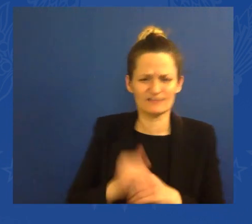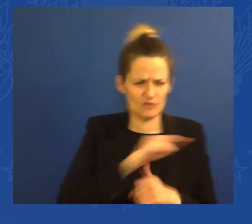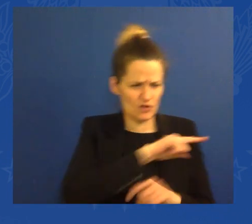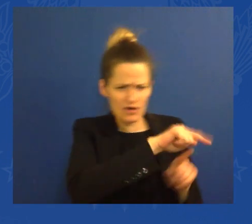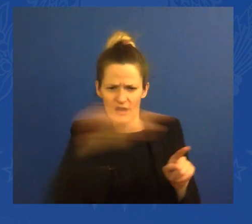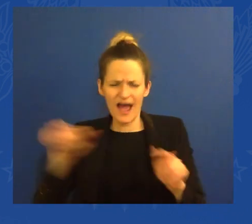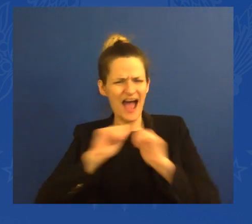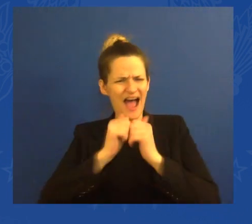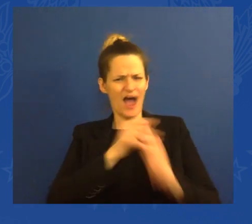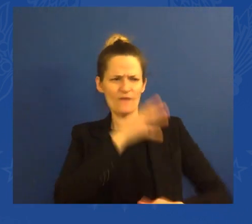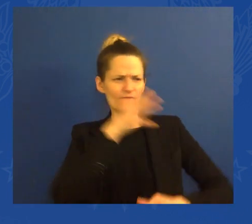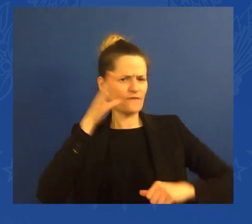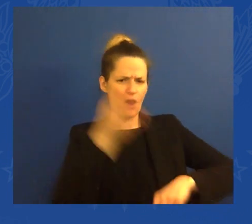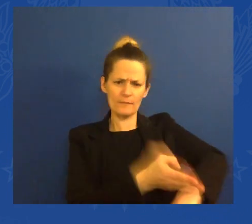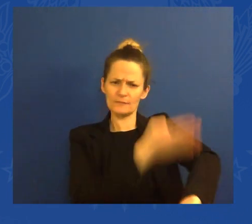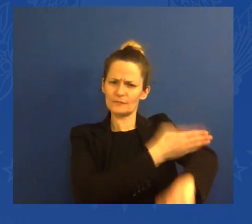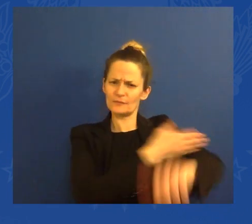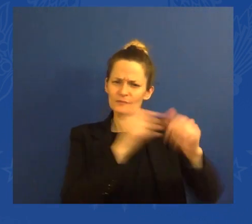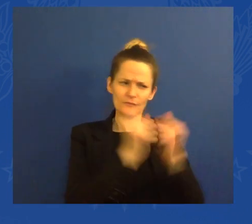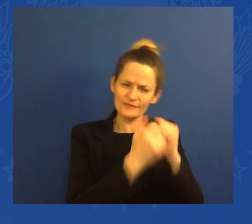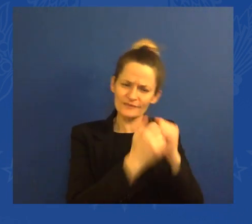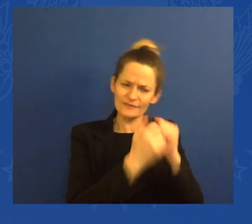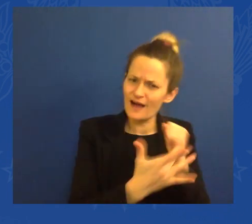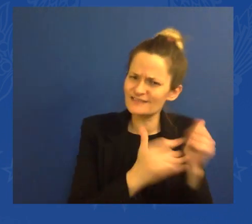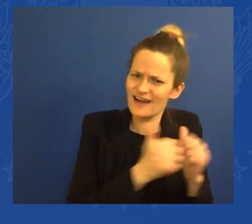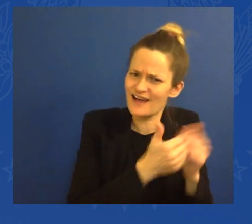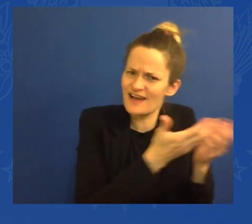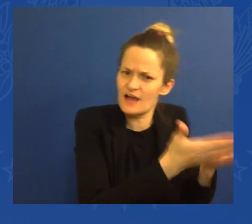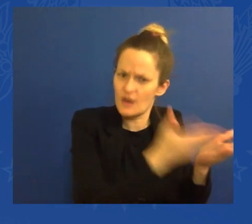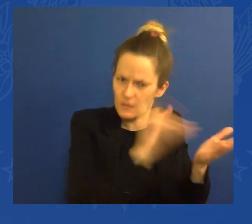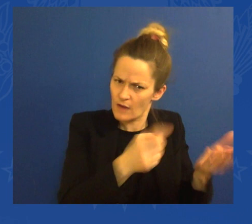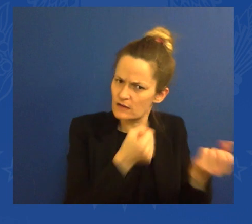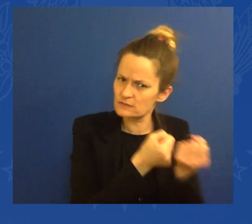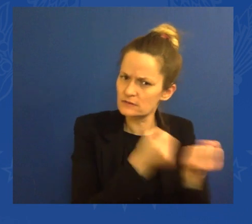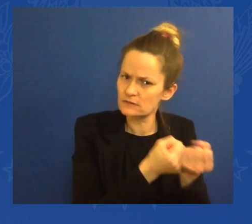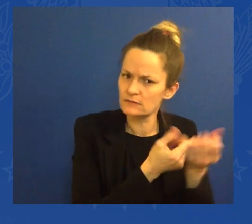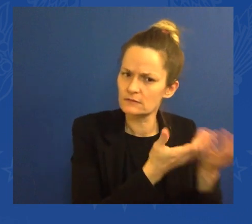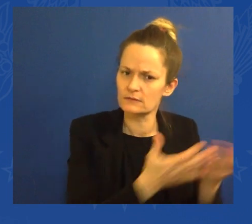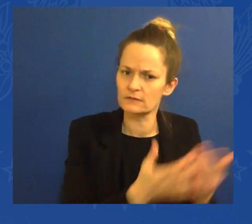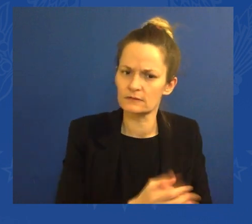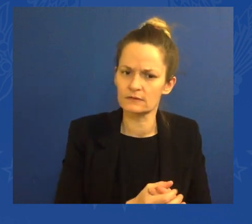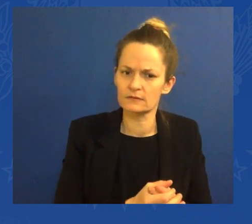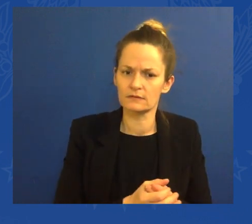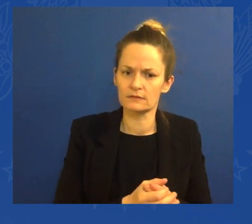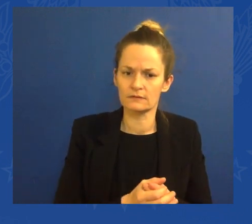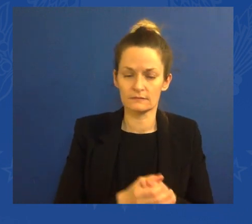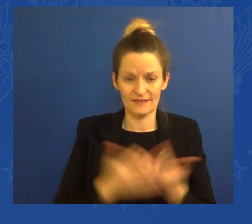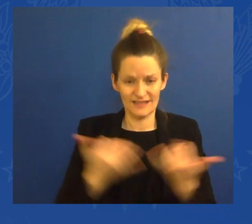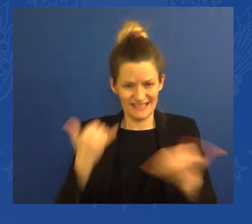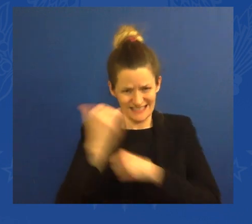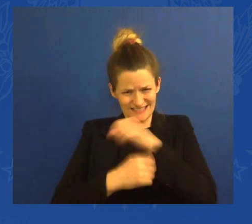fixing 65,000 miles of highway and 1,500 bridges in disrepair.